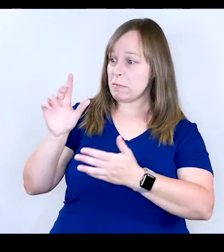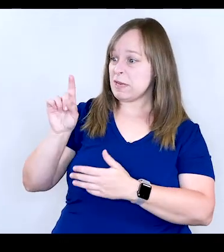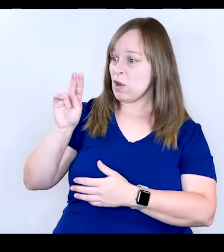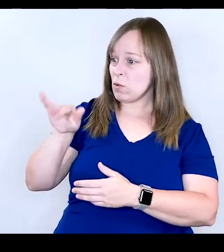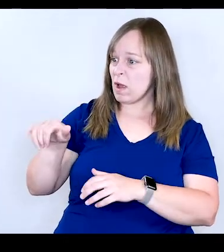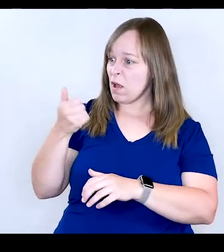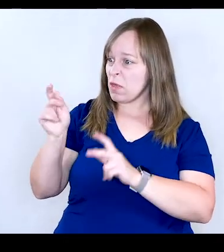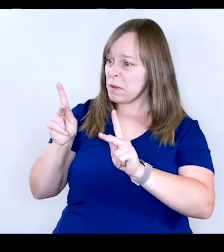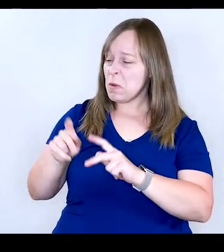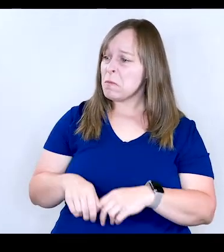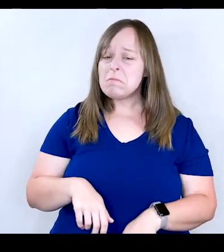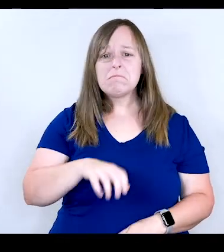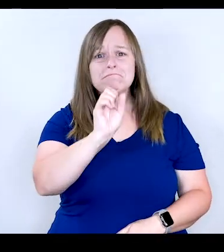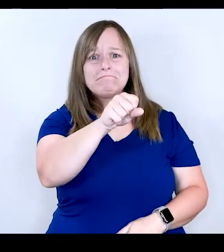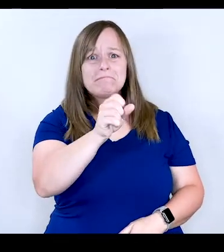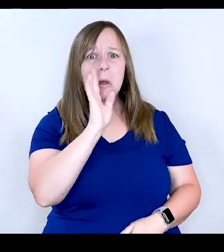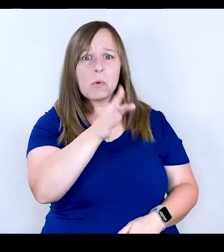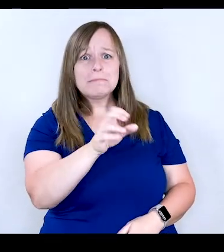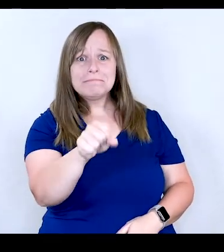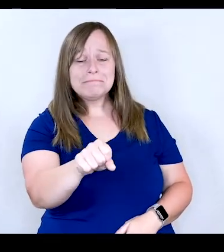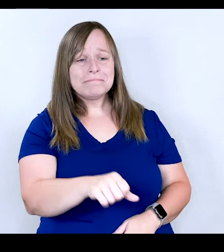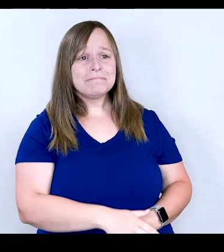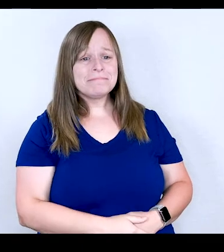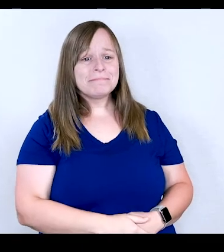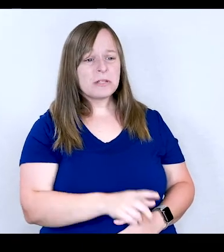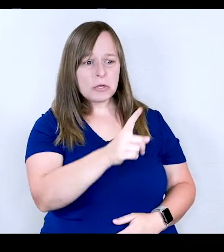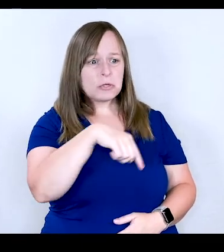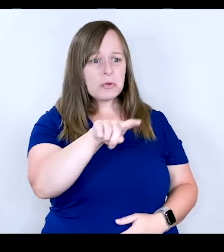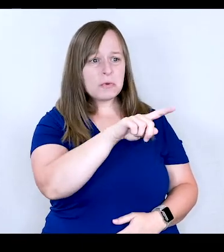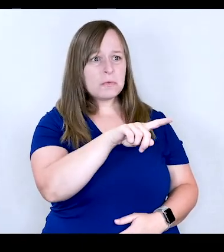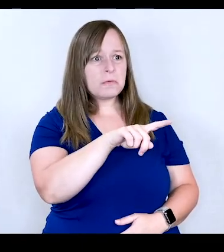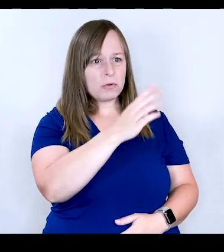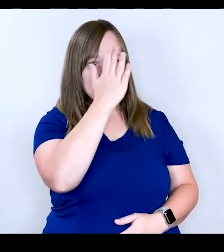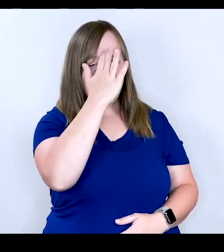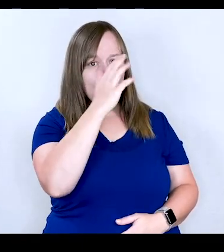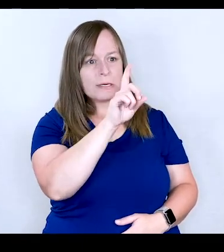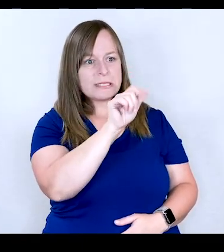M: I would, I would. Certainly..you guys certainly know the disabilities. I think